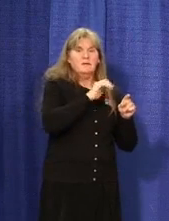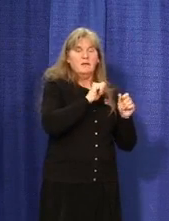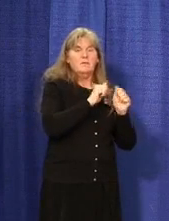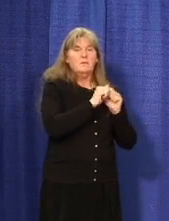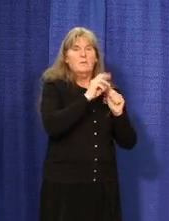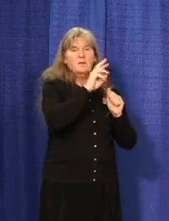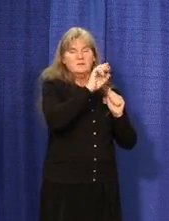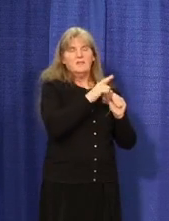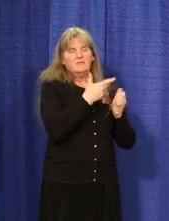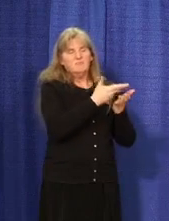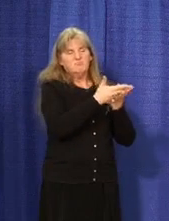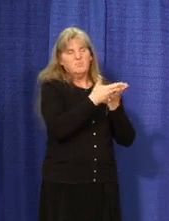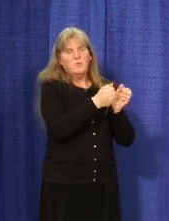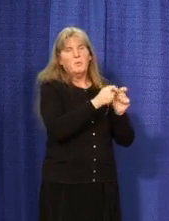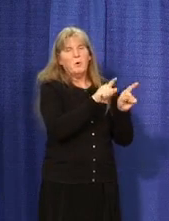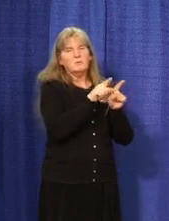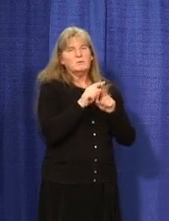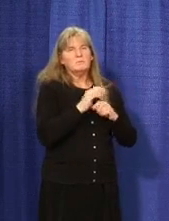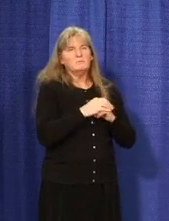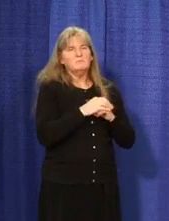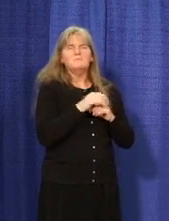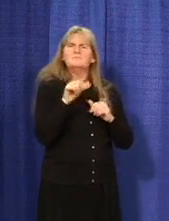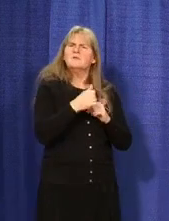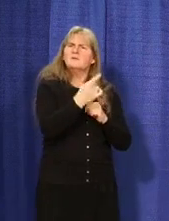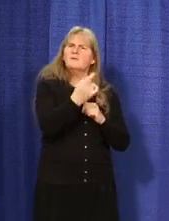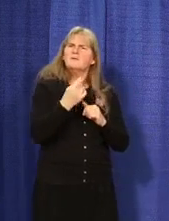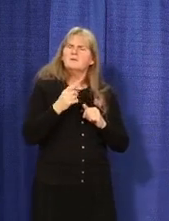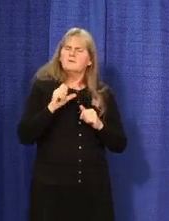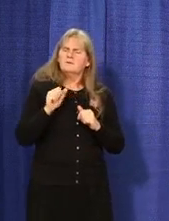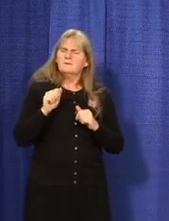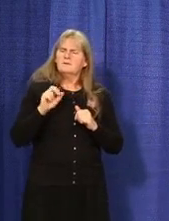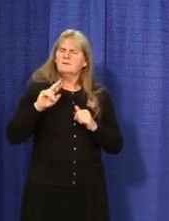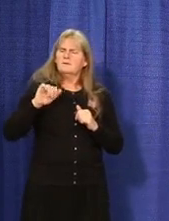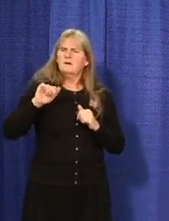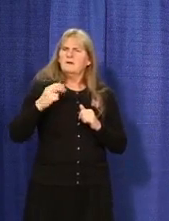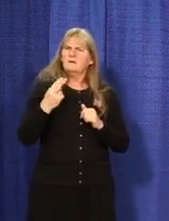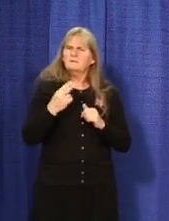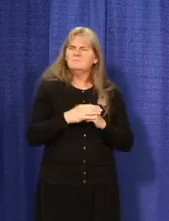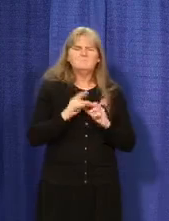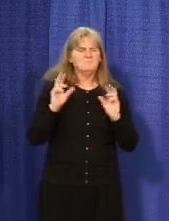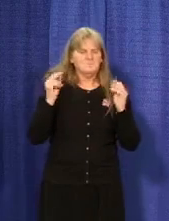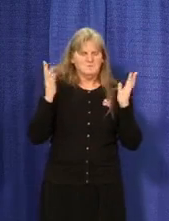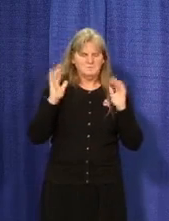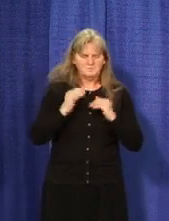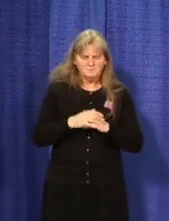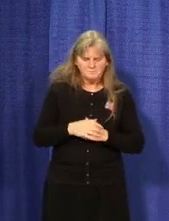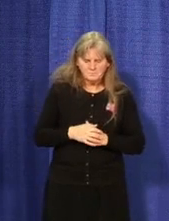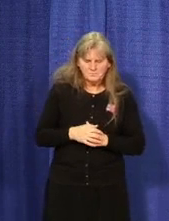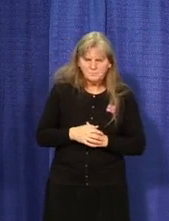Pat: Thank you. Another question, Sarah? Reporter: That's everything. Pat: Thank you.